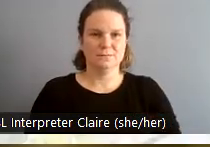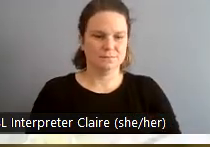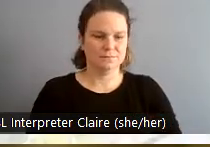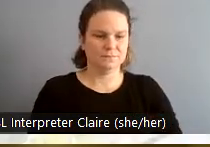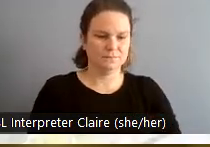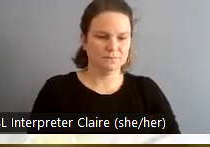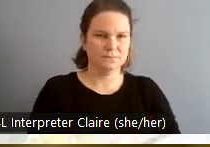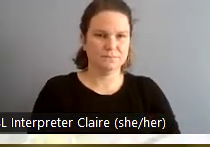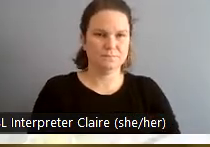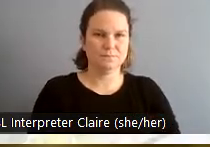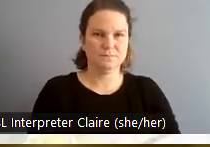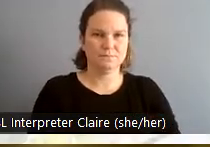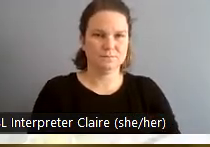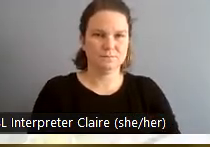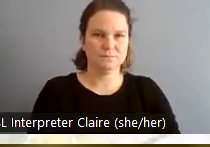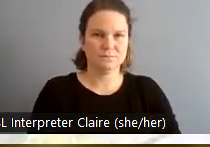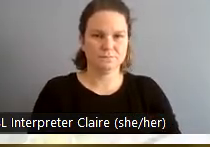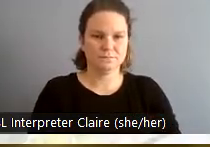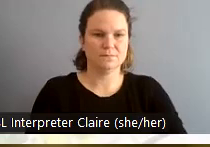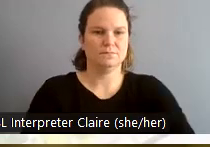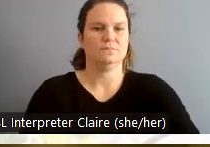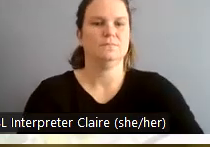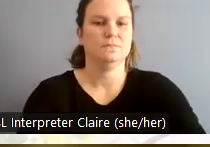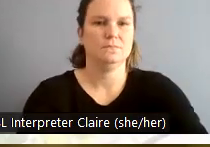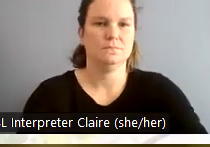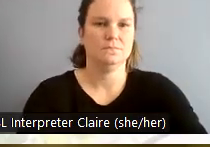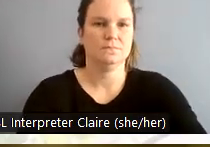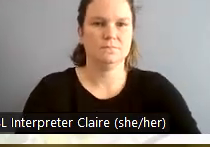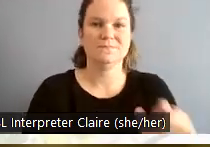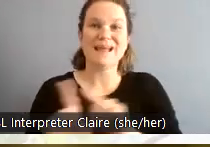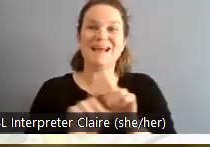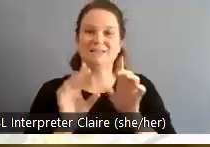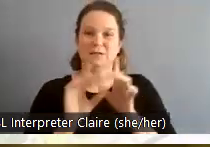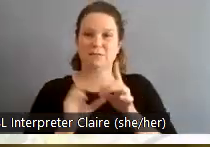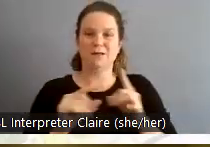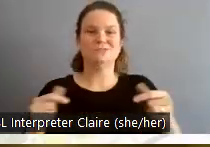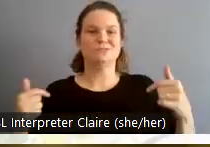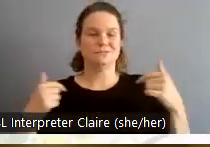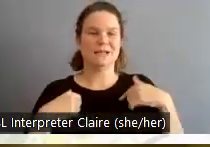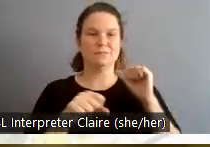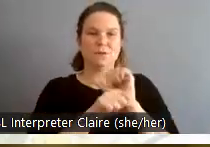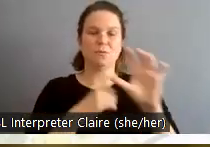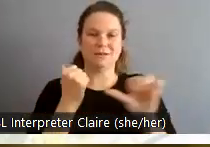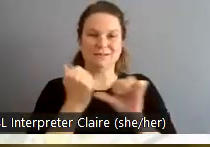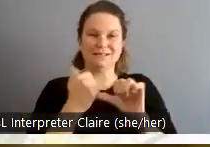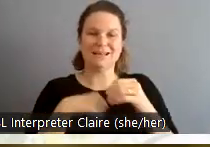Okay, and as Lynn mentioned, I'm Dylan Morgan, I'm the Manager of Employer Assistance at the Bureau of Labor and